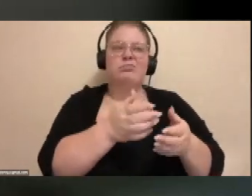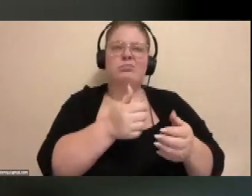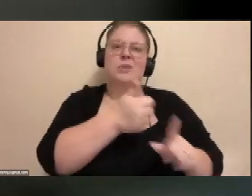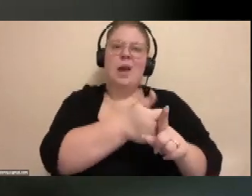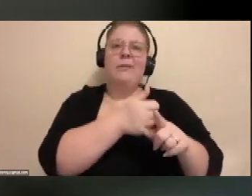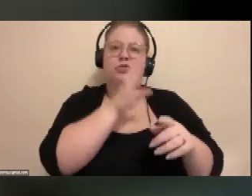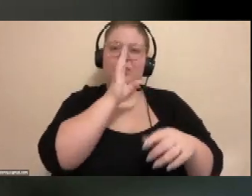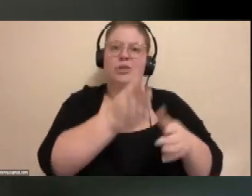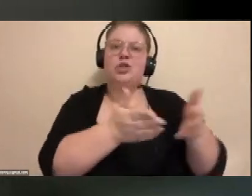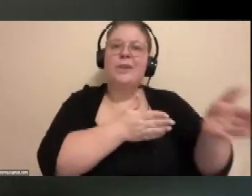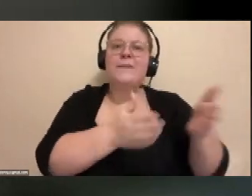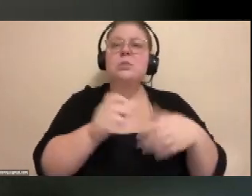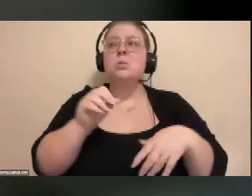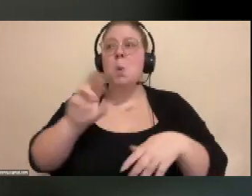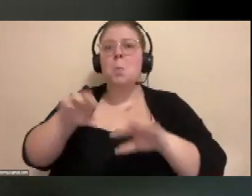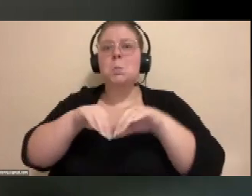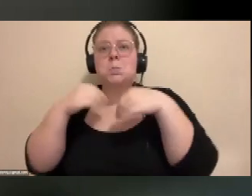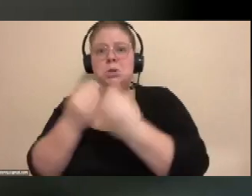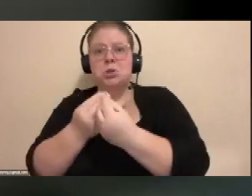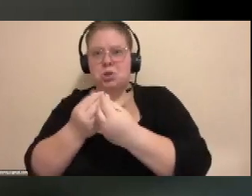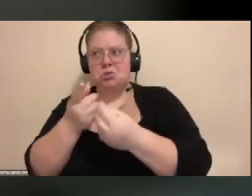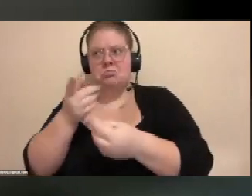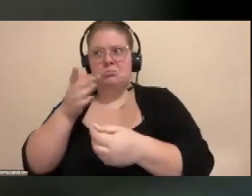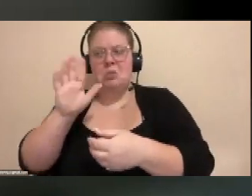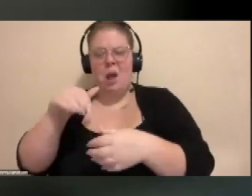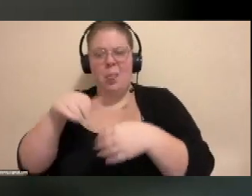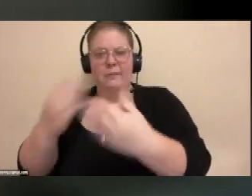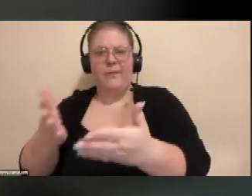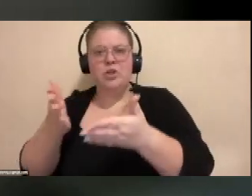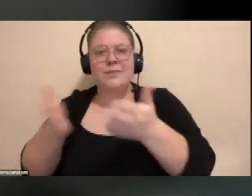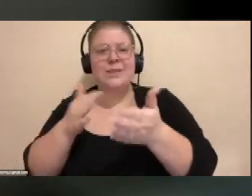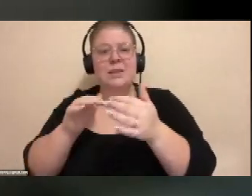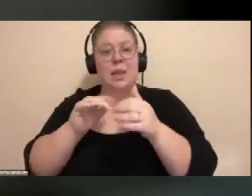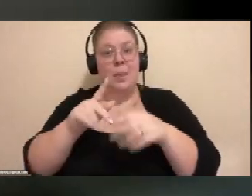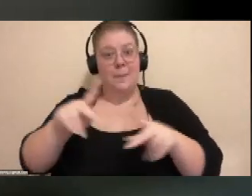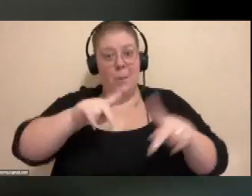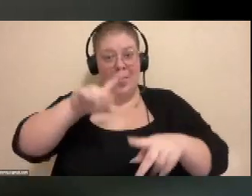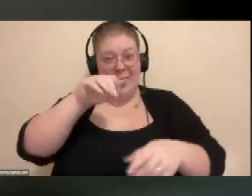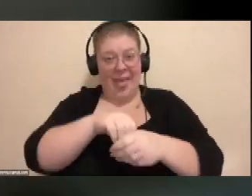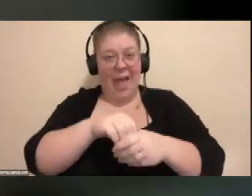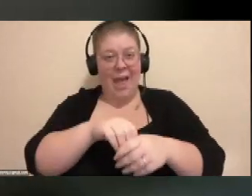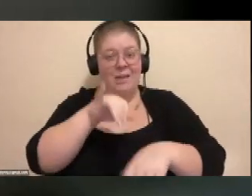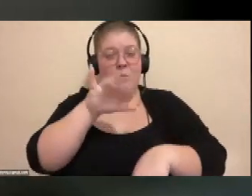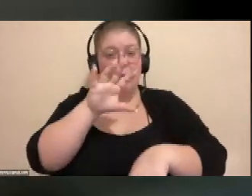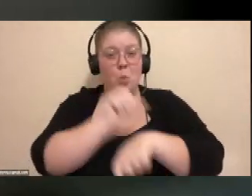How they treat people who choose these jobs is such a critical factor,